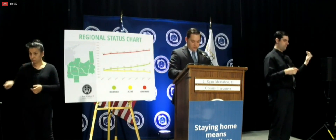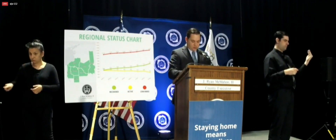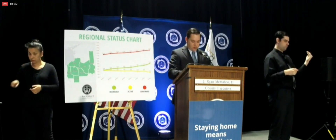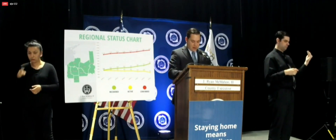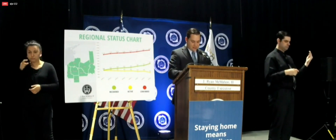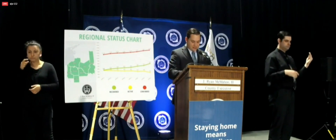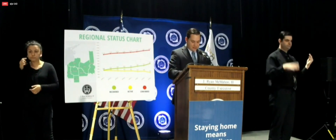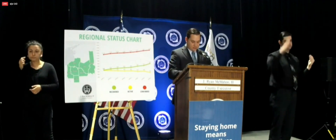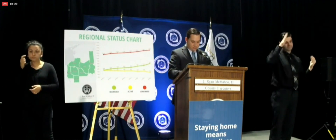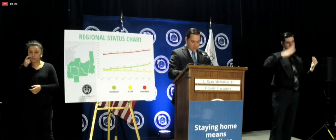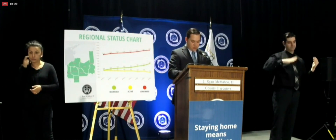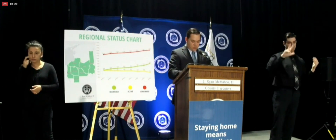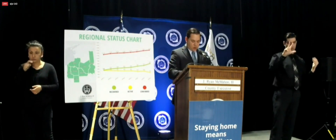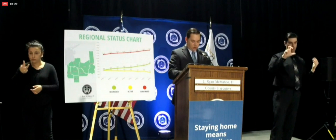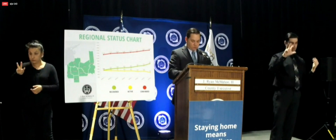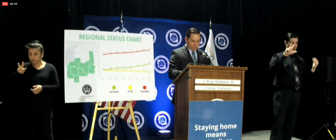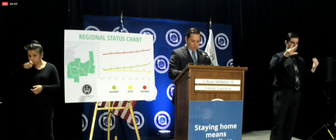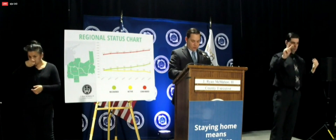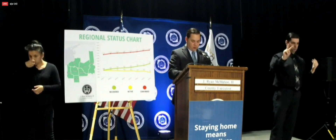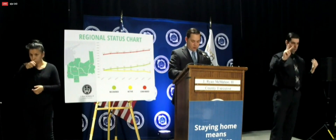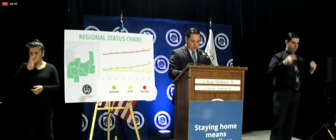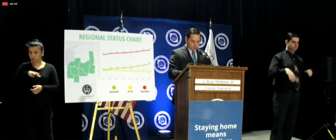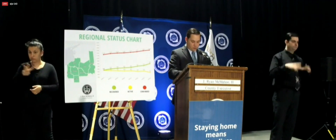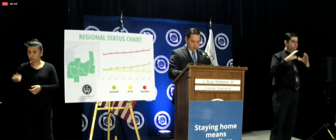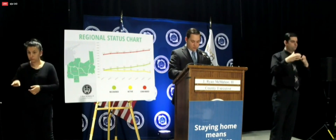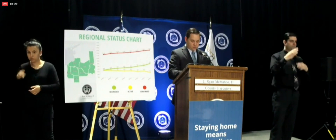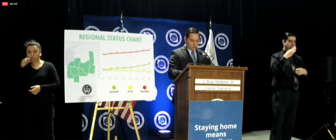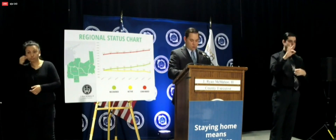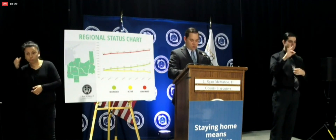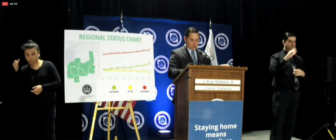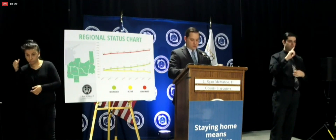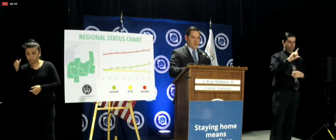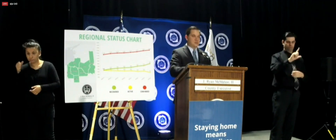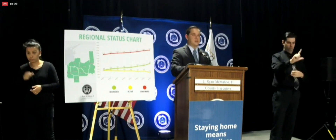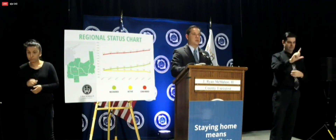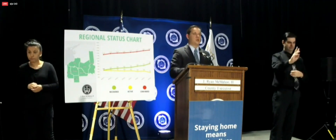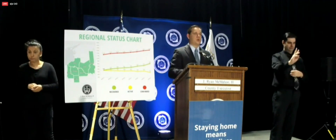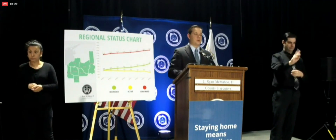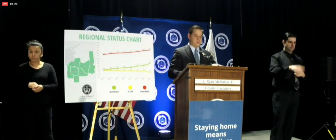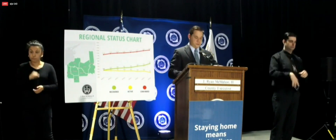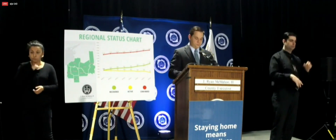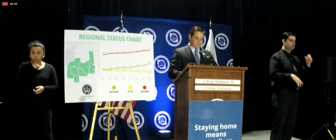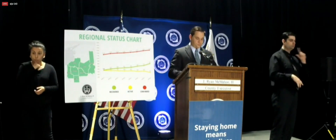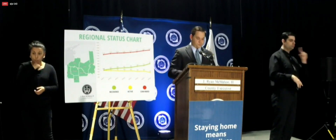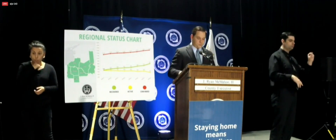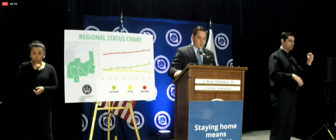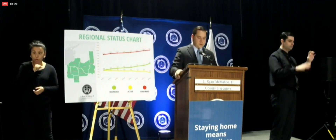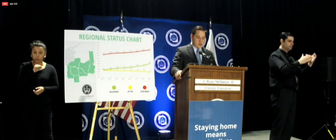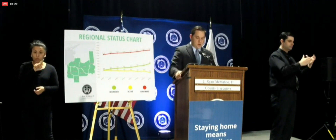414 CASES HAVE BEEN FEMALE. 332 MALE. 26 UNDER 19.